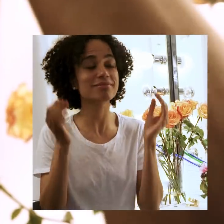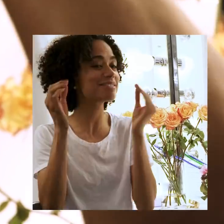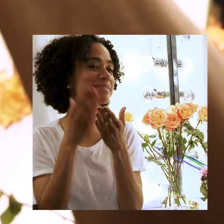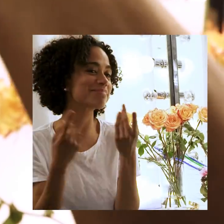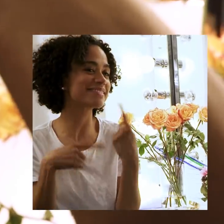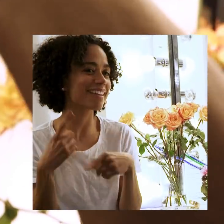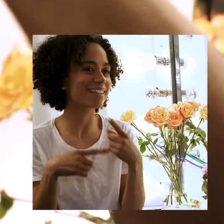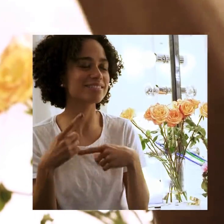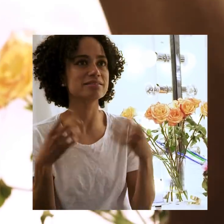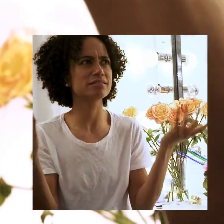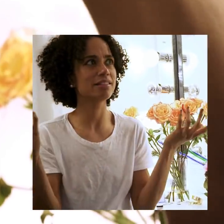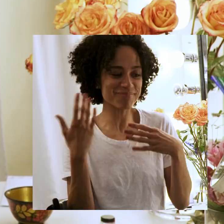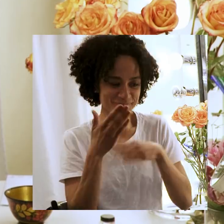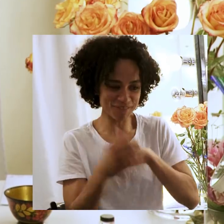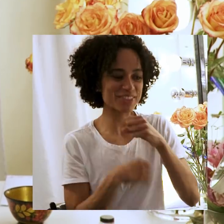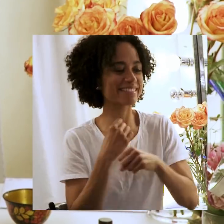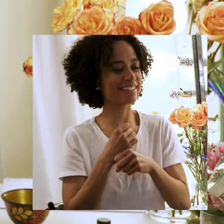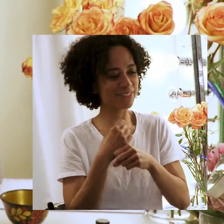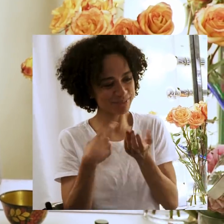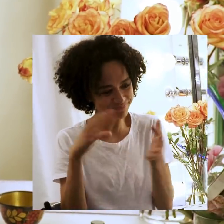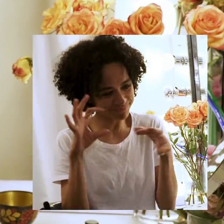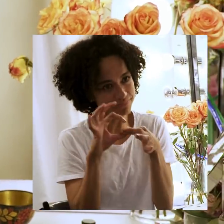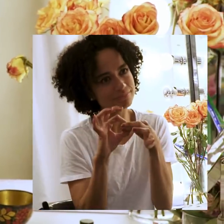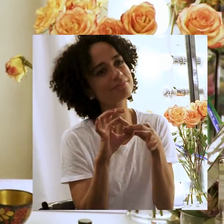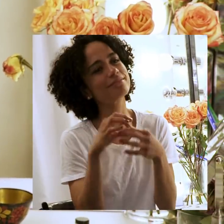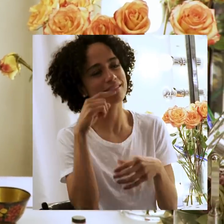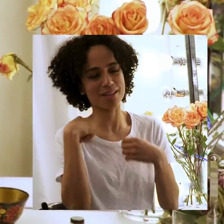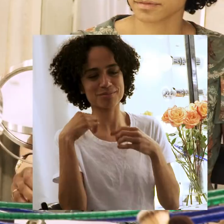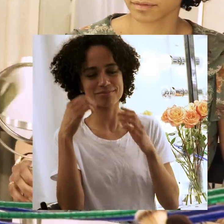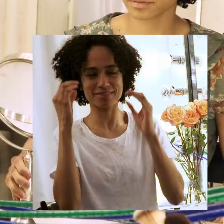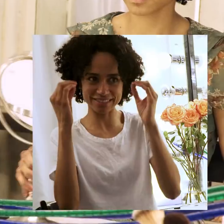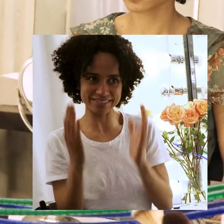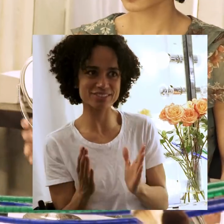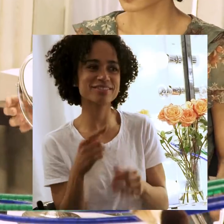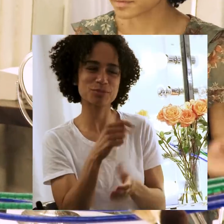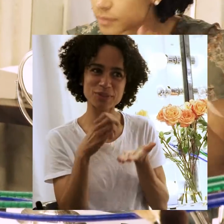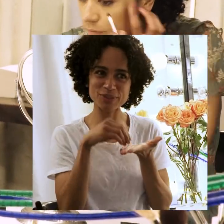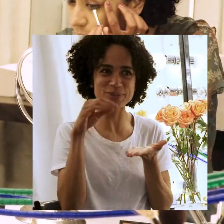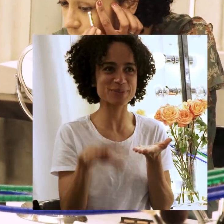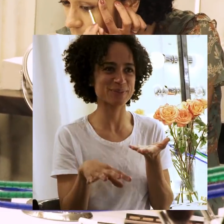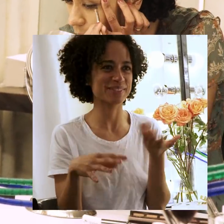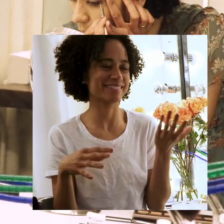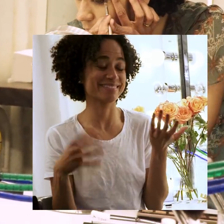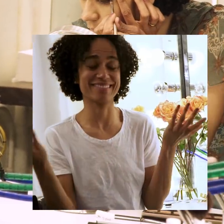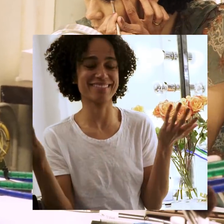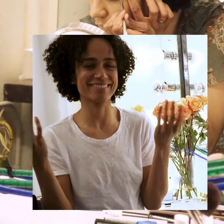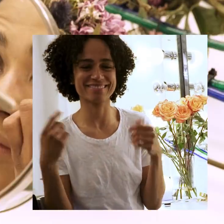I would teach him some signs... So, after a year of meeting, and I was his teacher and he was my student,